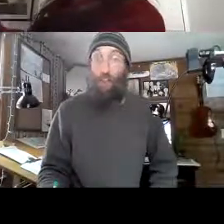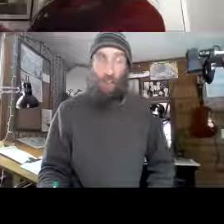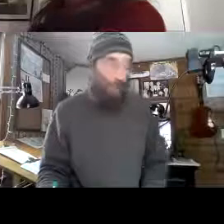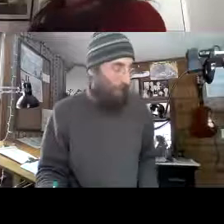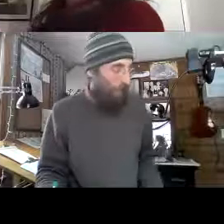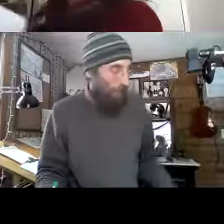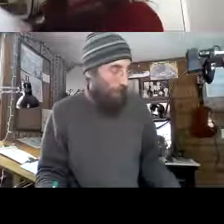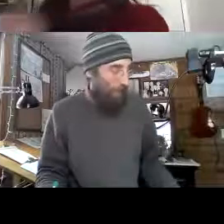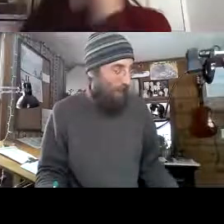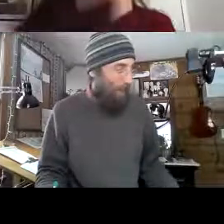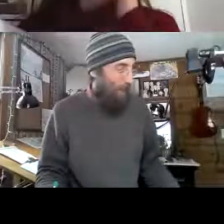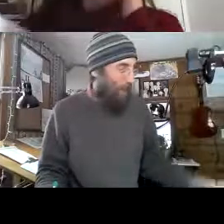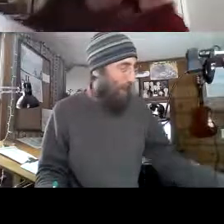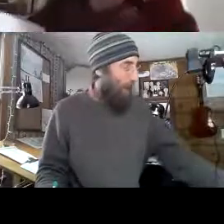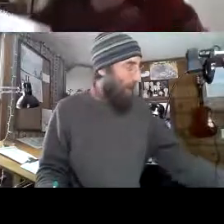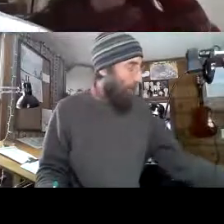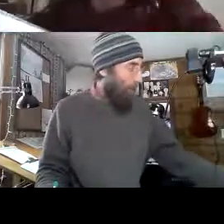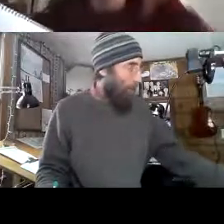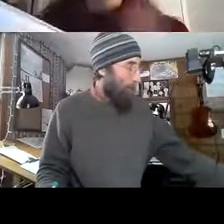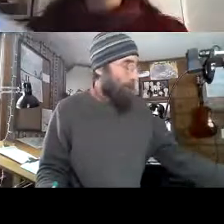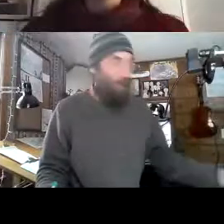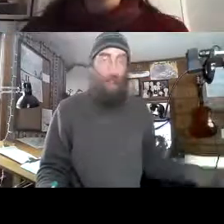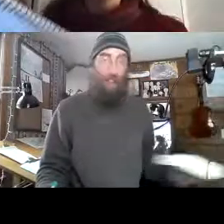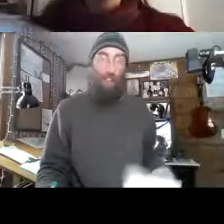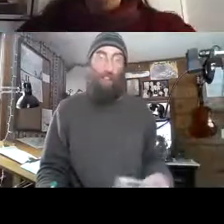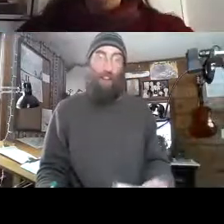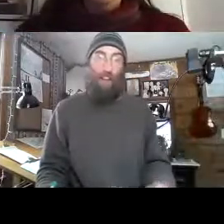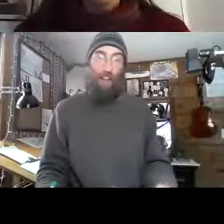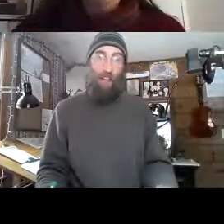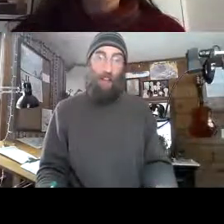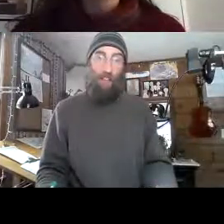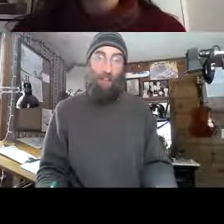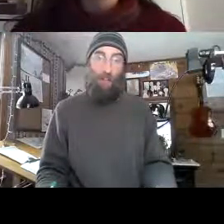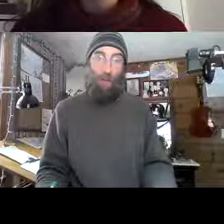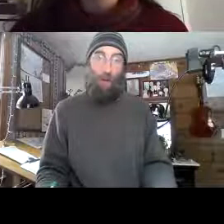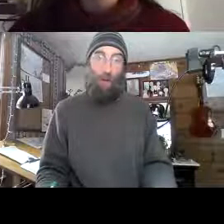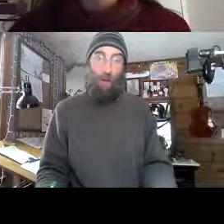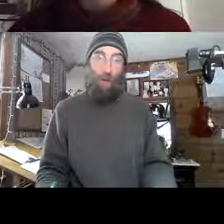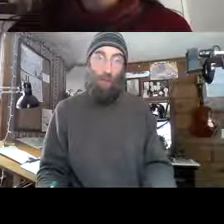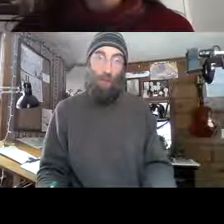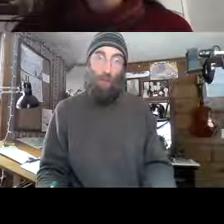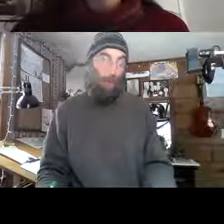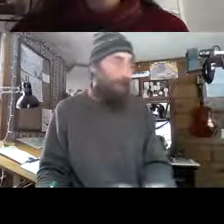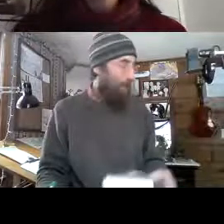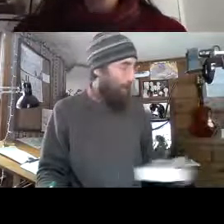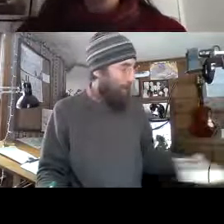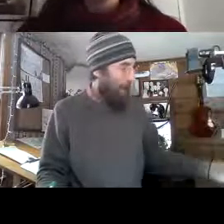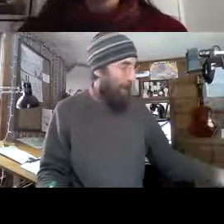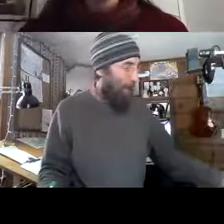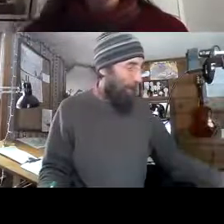cartooning and comics. And then I will show you some pages and some artwork from the "Freeman Colby" series.